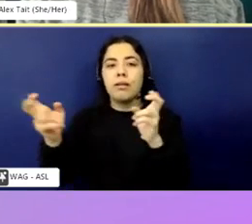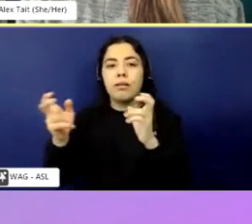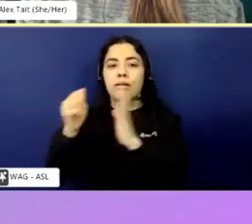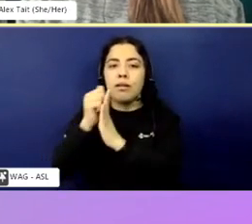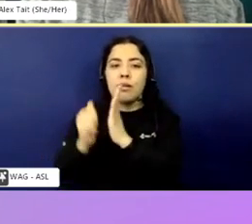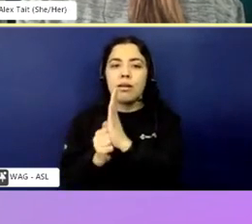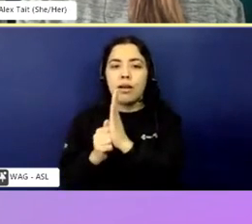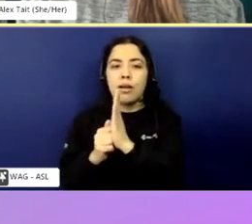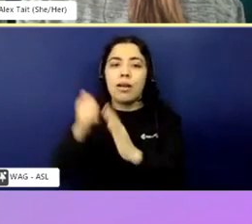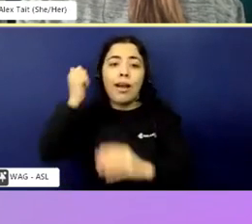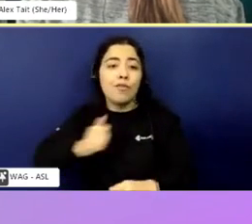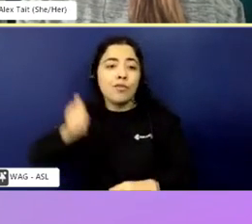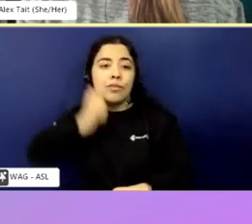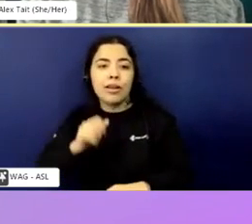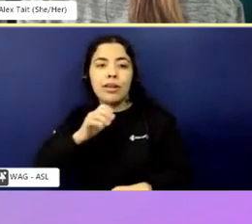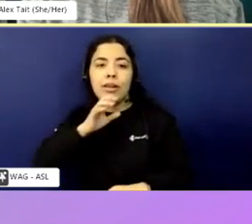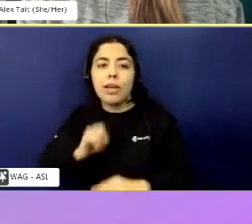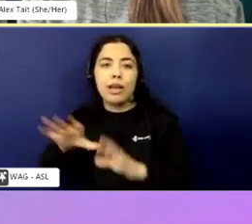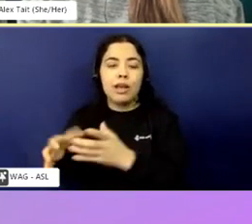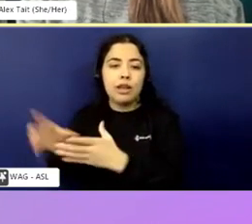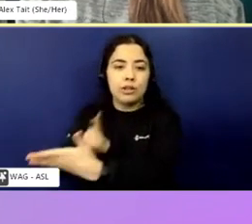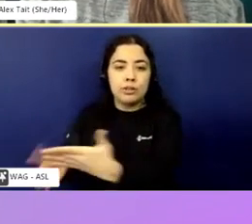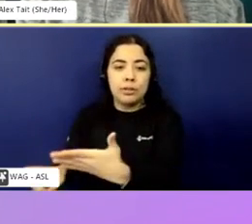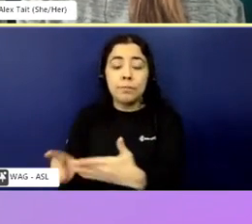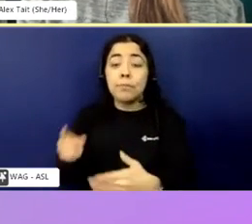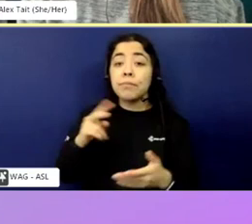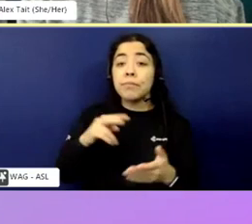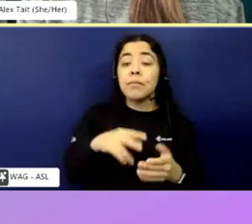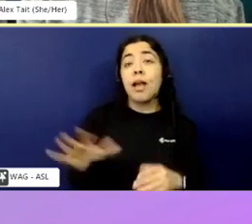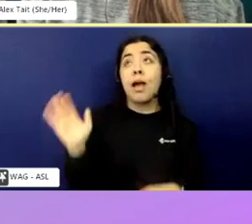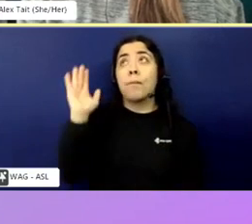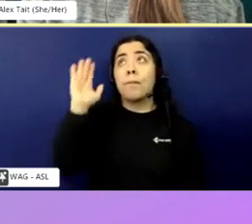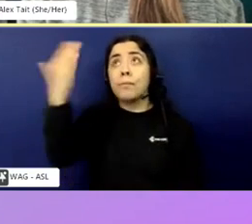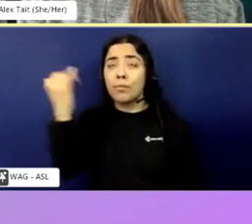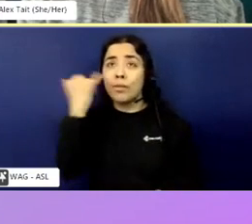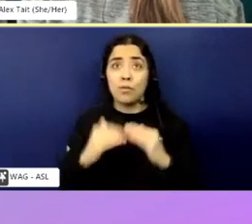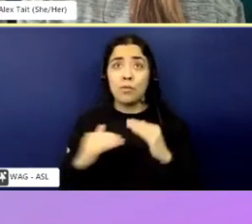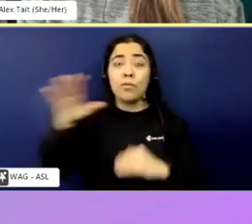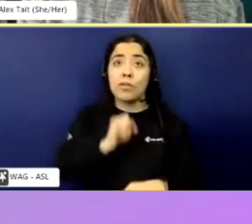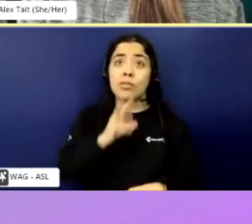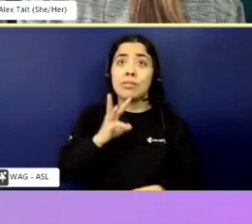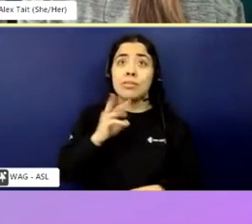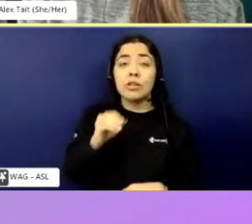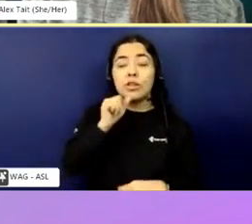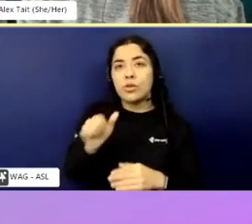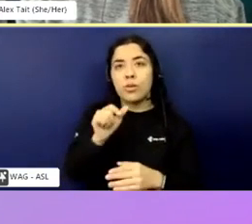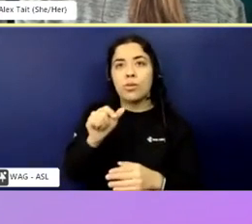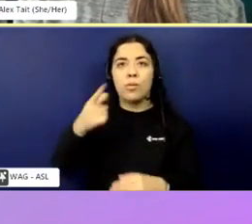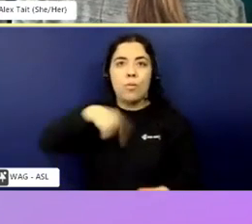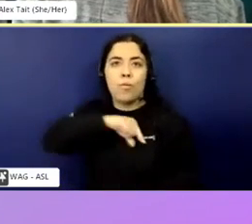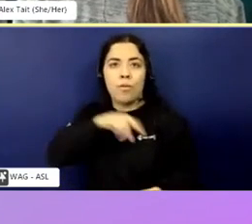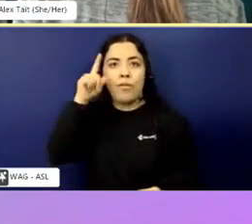everyday the account ageism. Check them out on Twitter. It says so apparently you don't qualify for postgraduate loan if